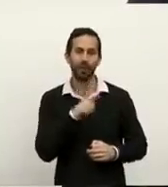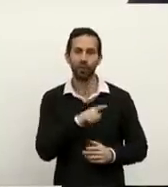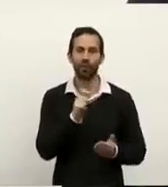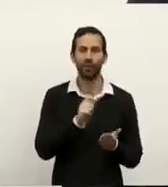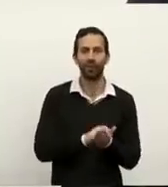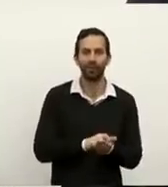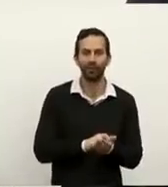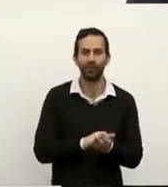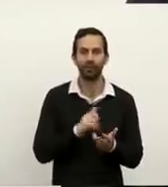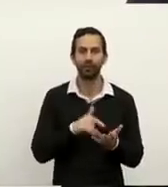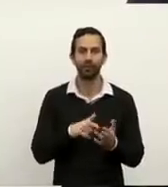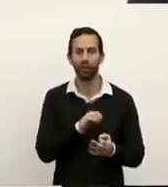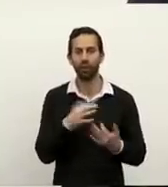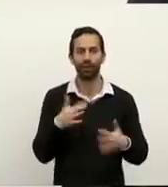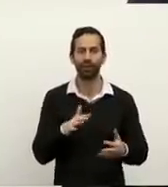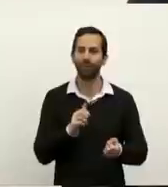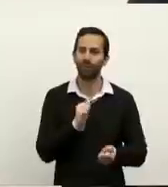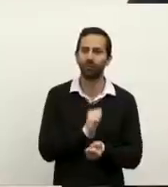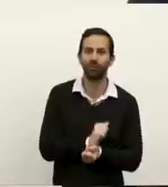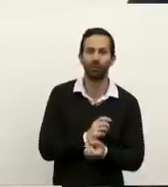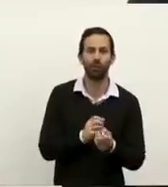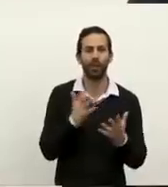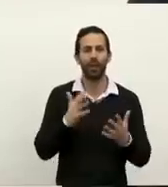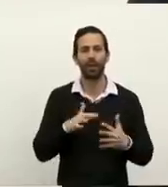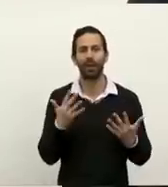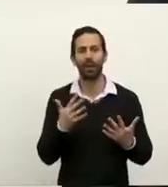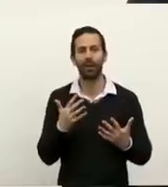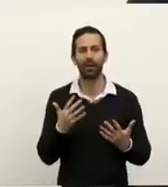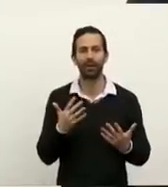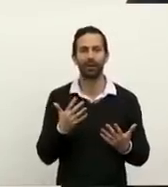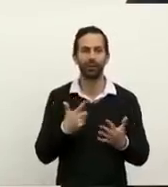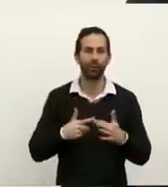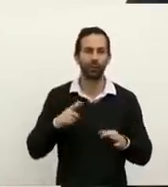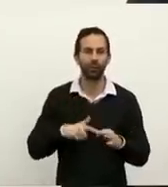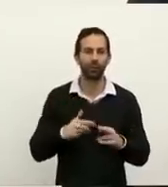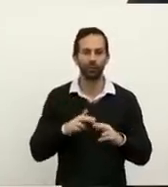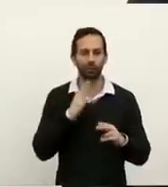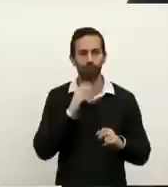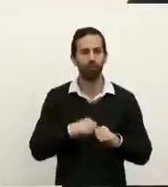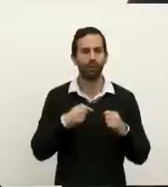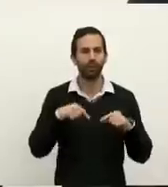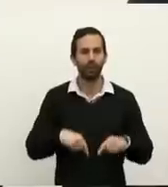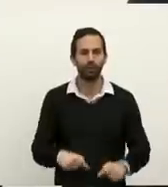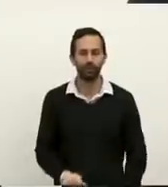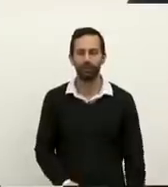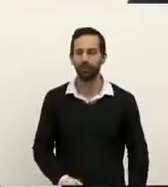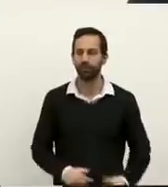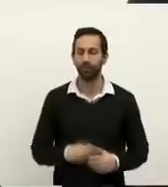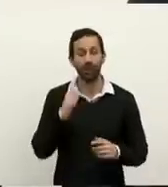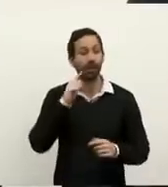So that they're not left stranded without any sort of way you could go. I think it goes back to KG's point.